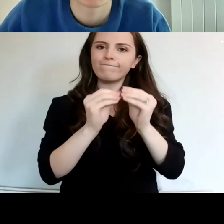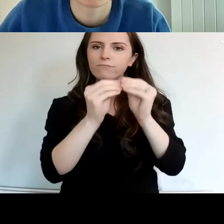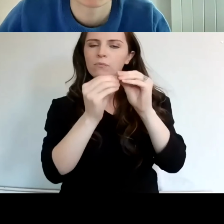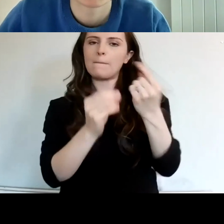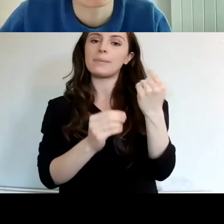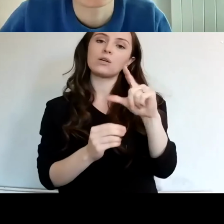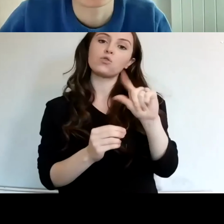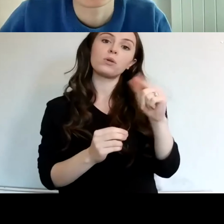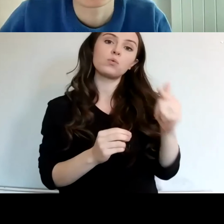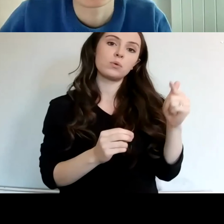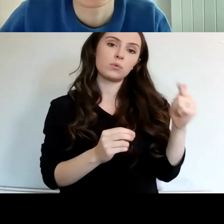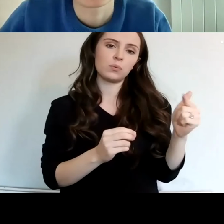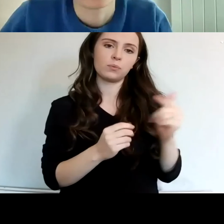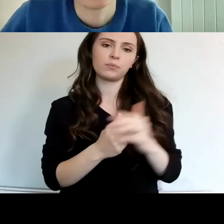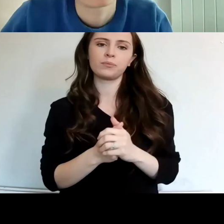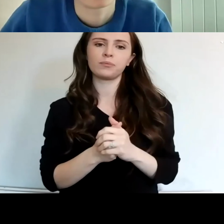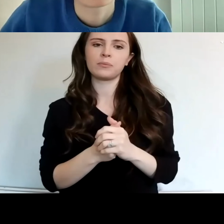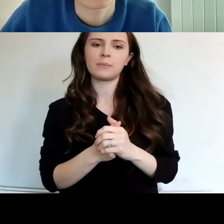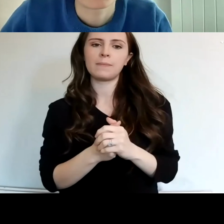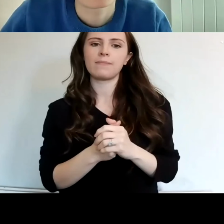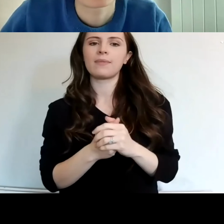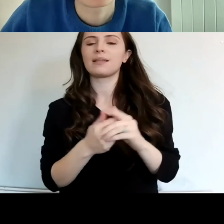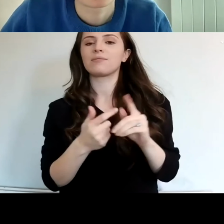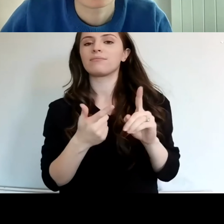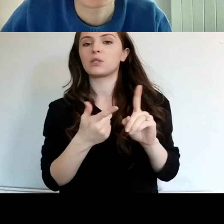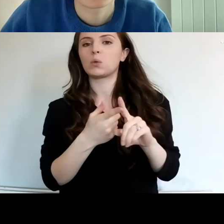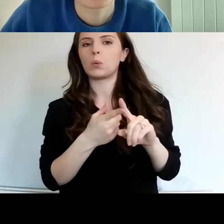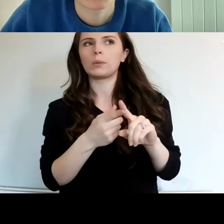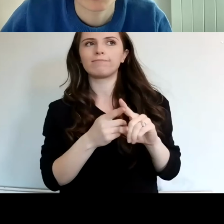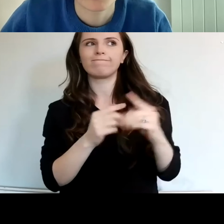to include measures also meeting the needs of sign language users.